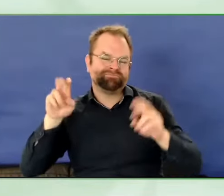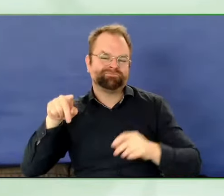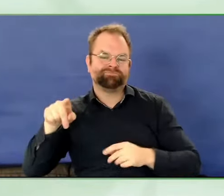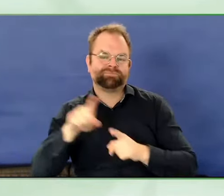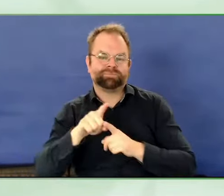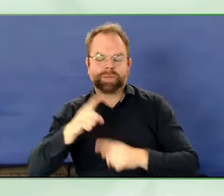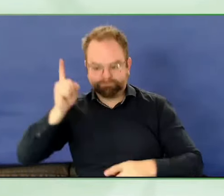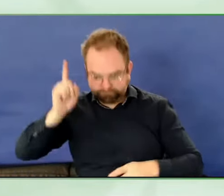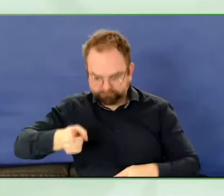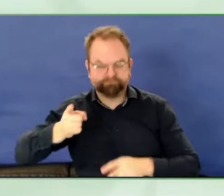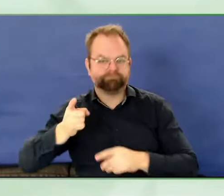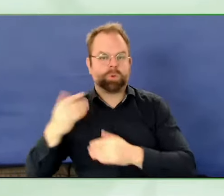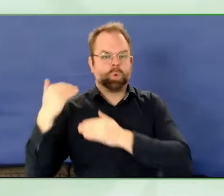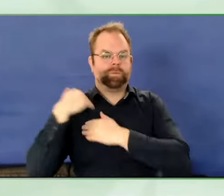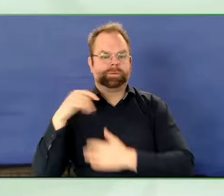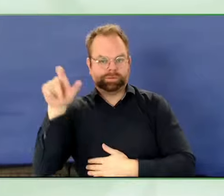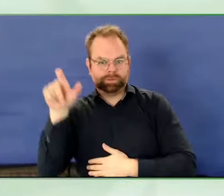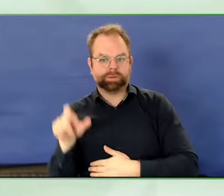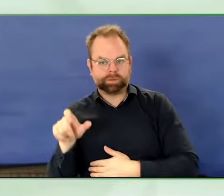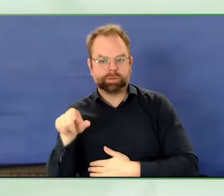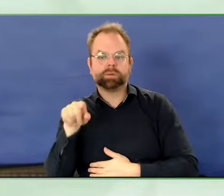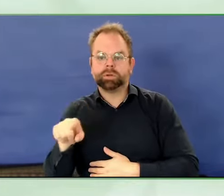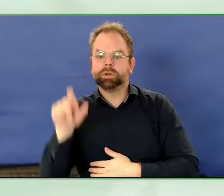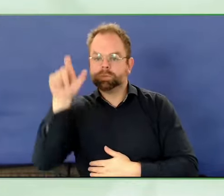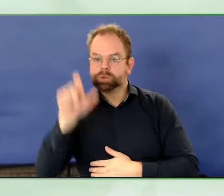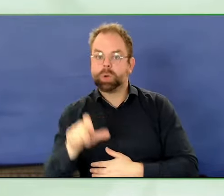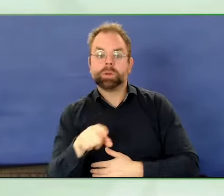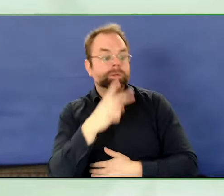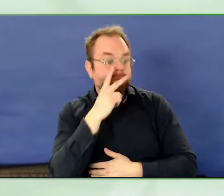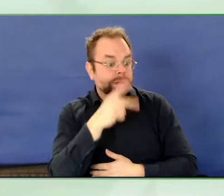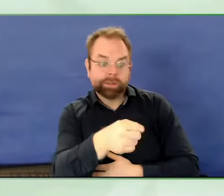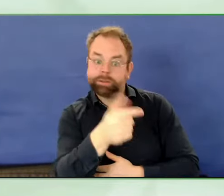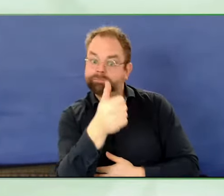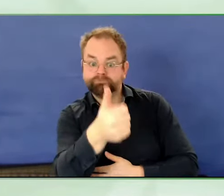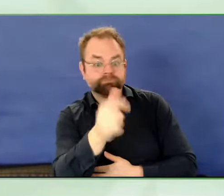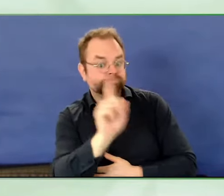The fact we have those three elements in law means we are going to stand a much better